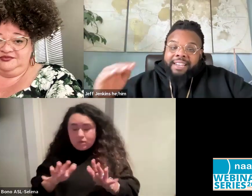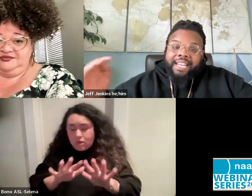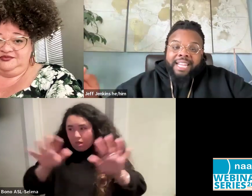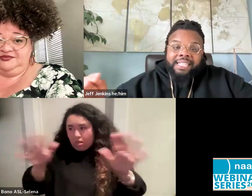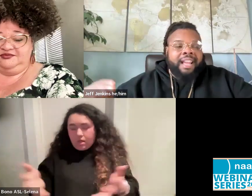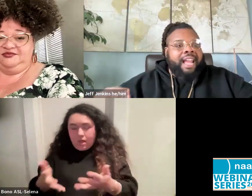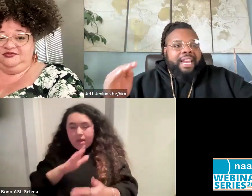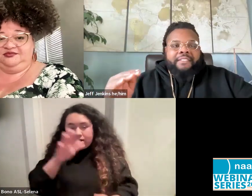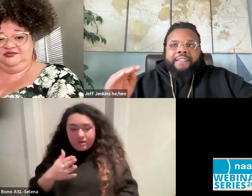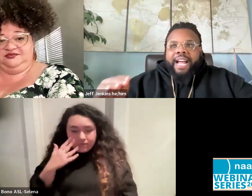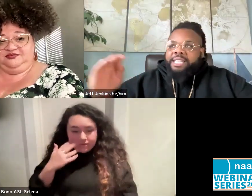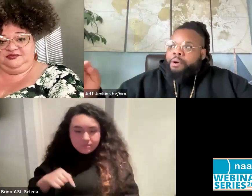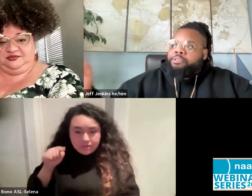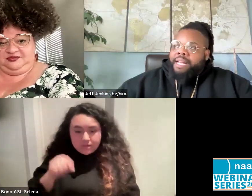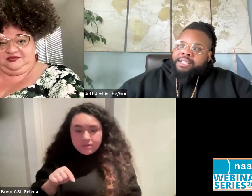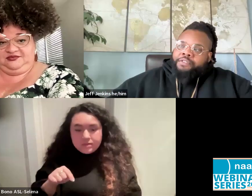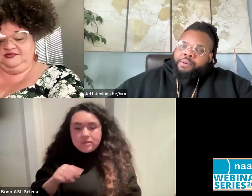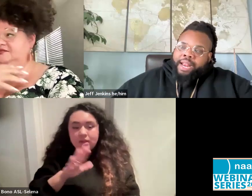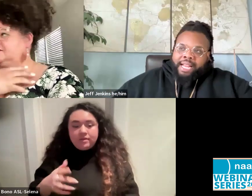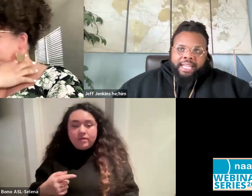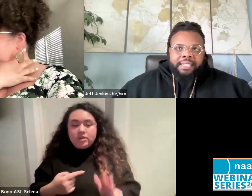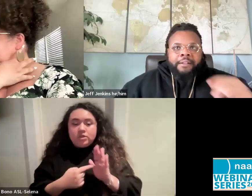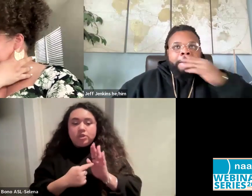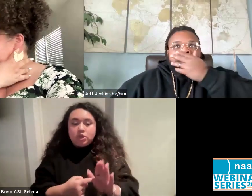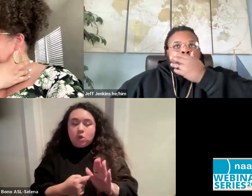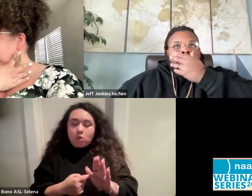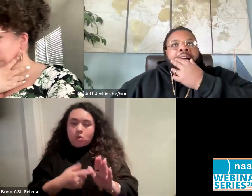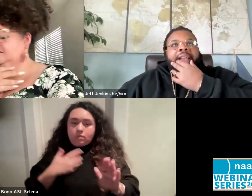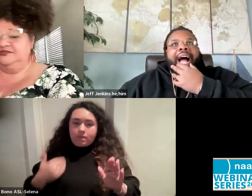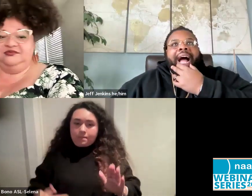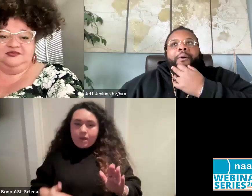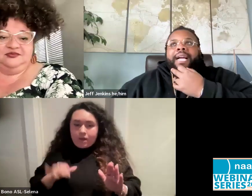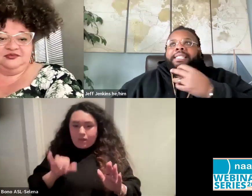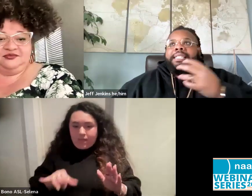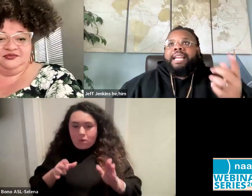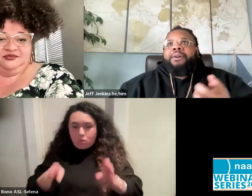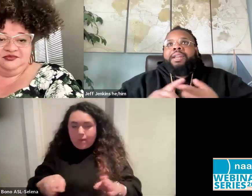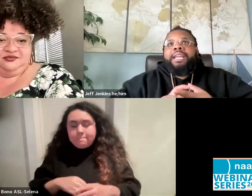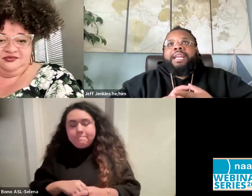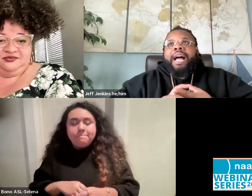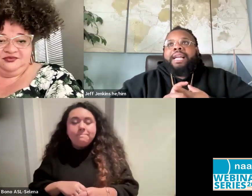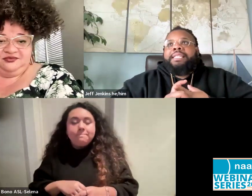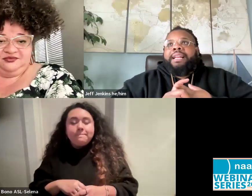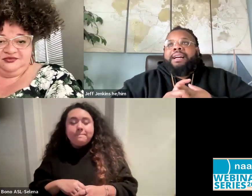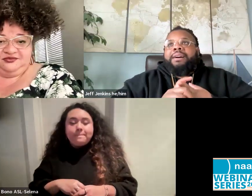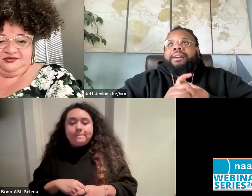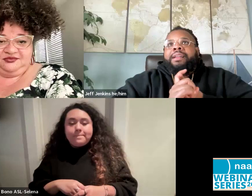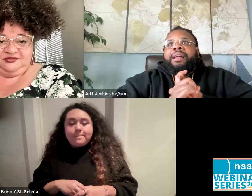I done this and never have I expose myself in a way like this. But I watched. Not only did I